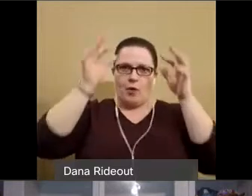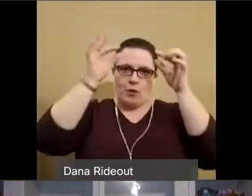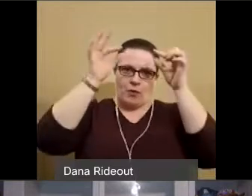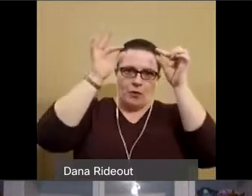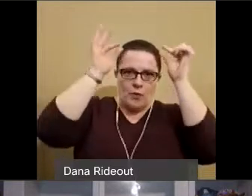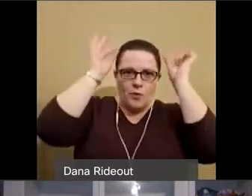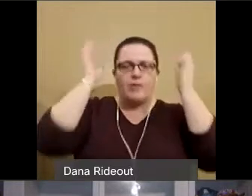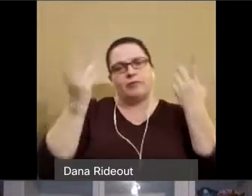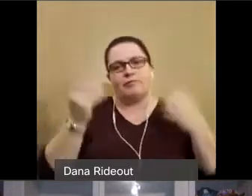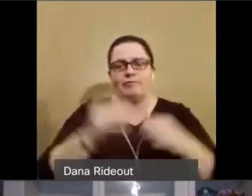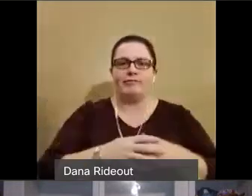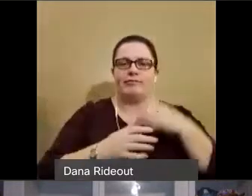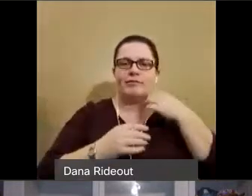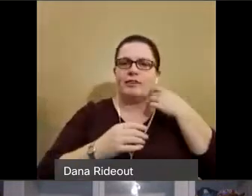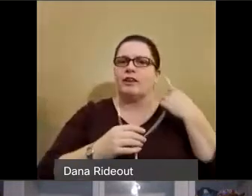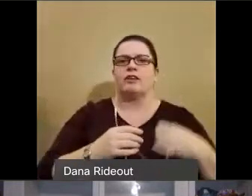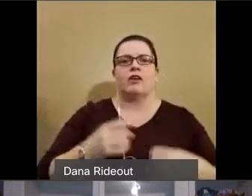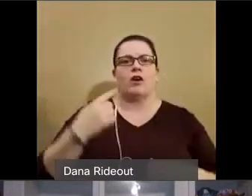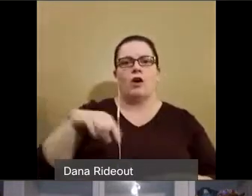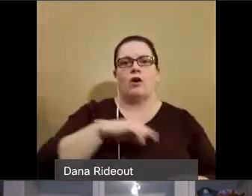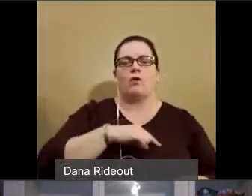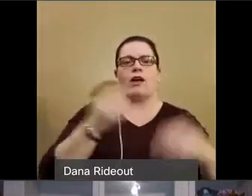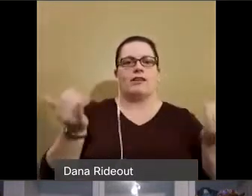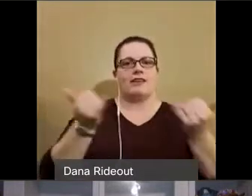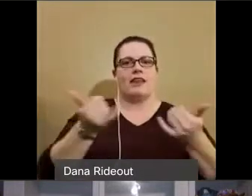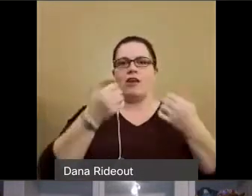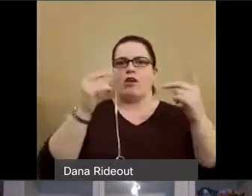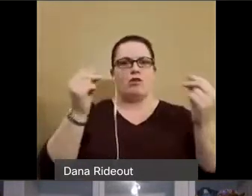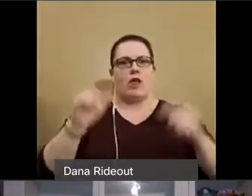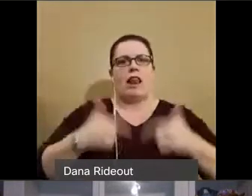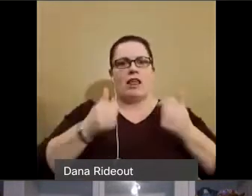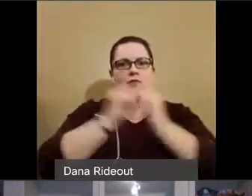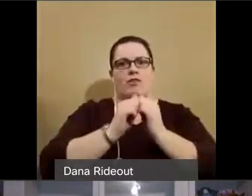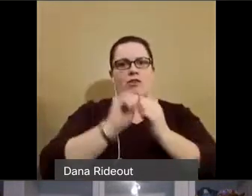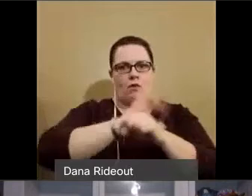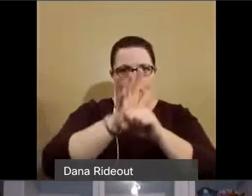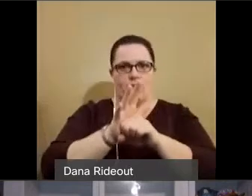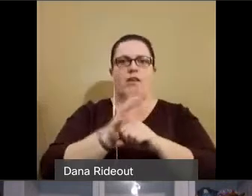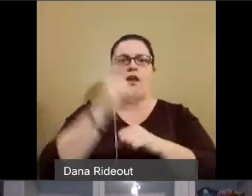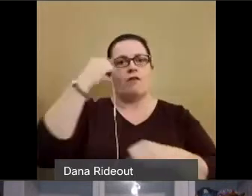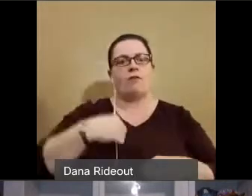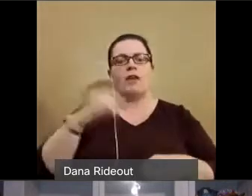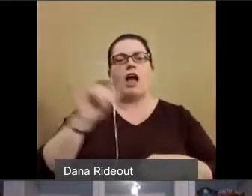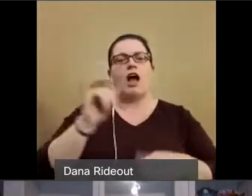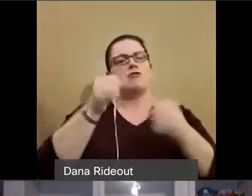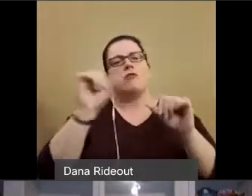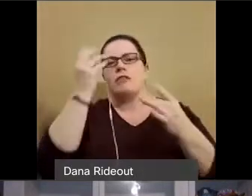So, we're all trying to live with Kobe and I think for me, it's also trying to think with and think about.